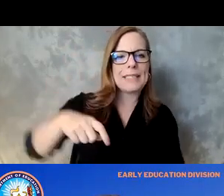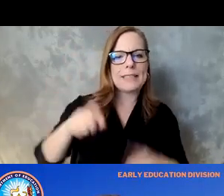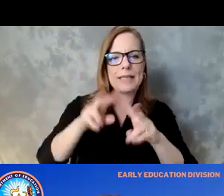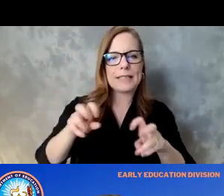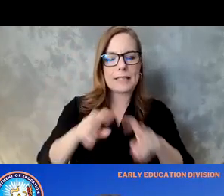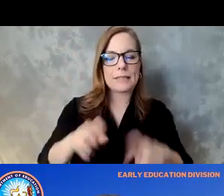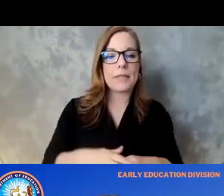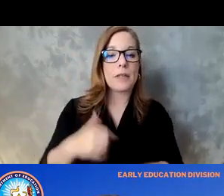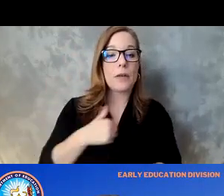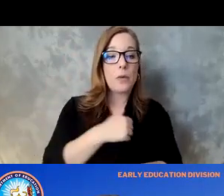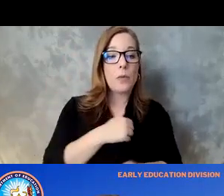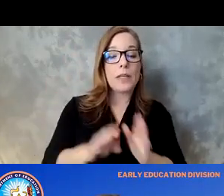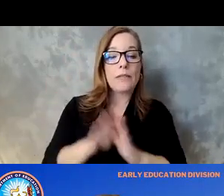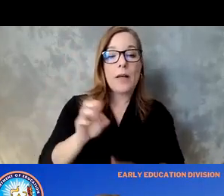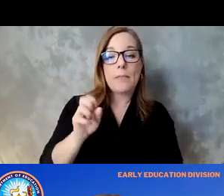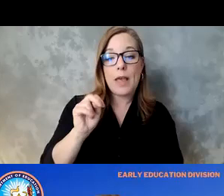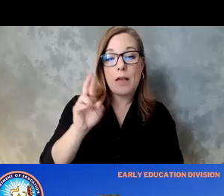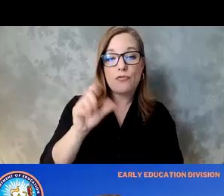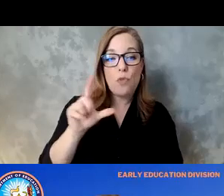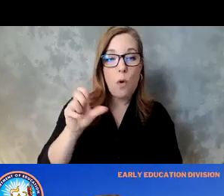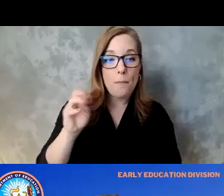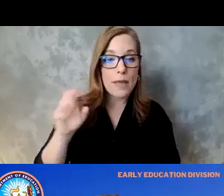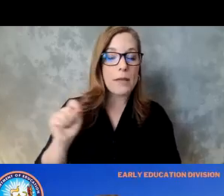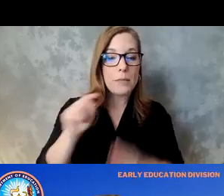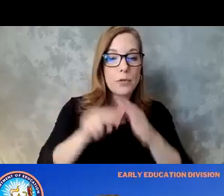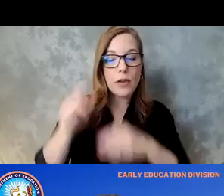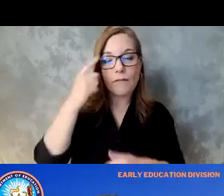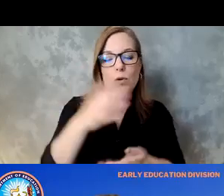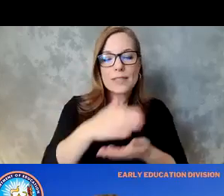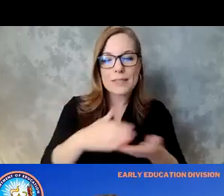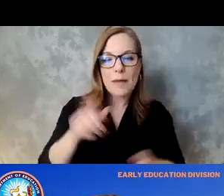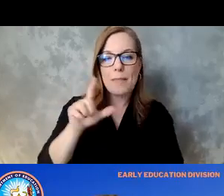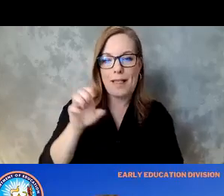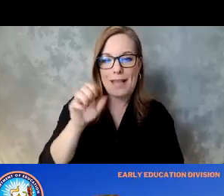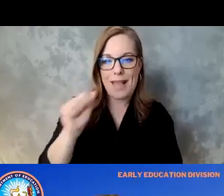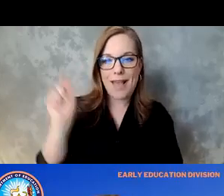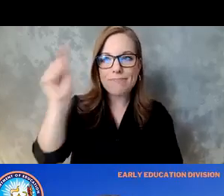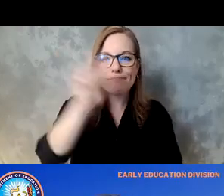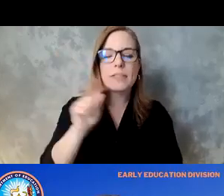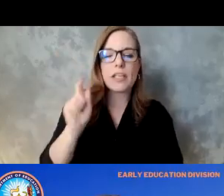projections for some LEAs and those LEAs should have received emails with those projections